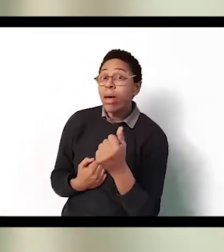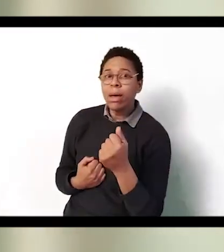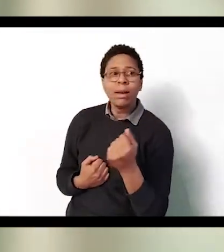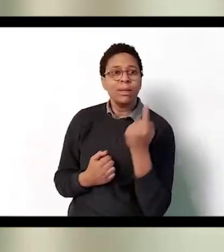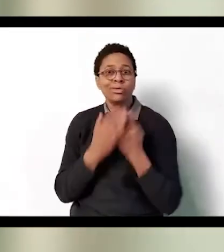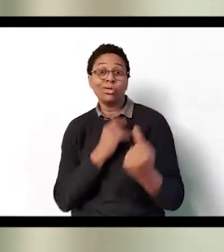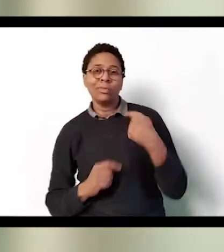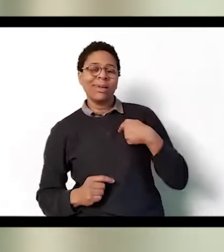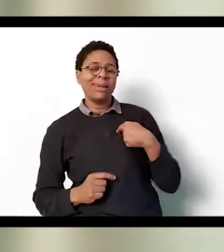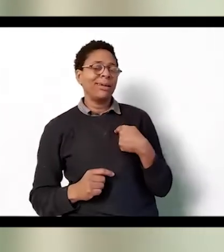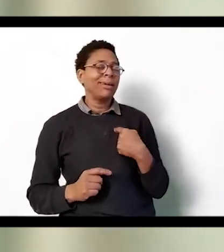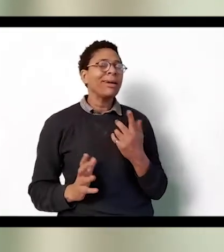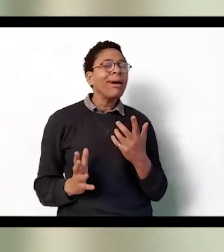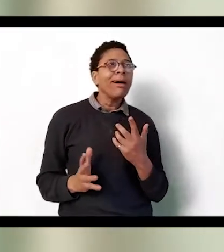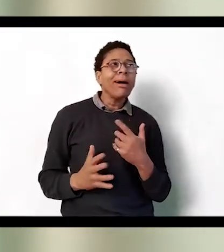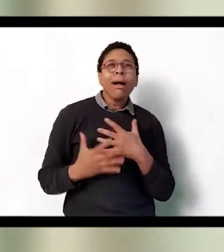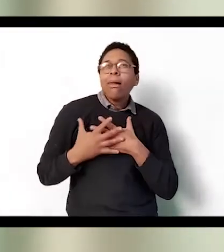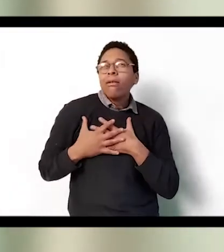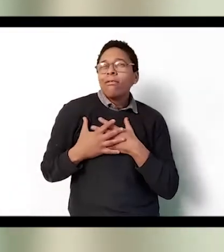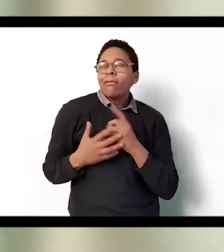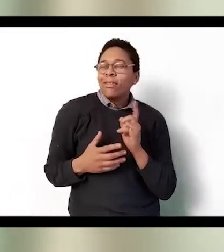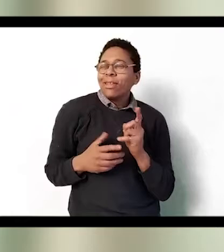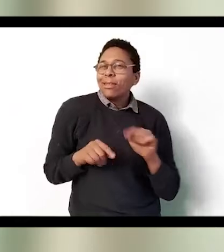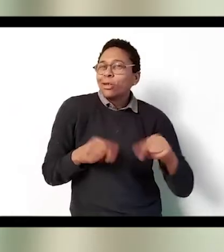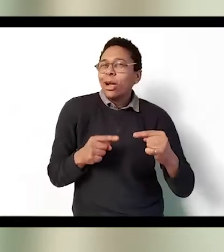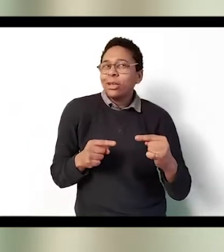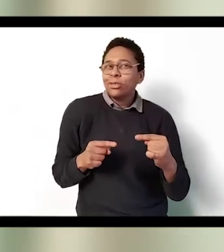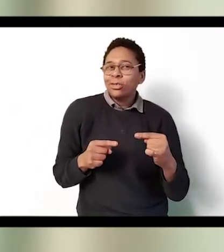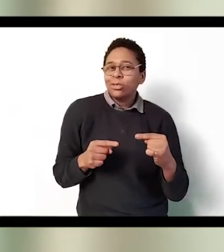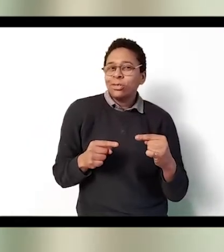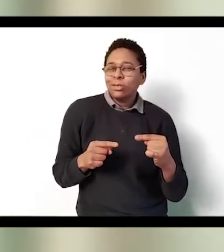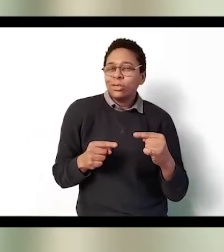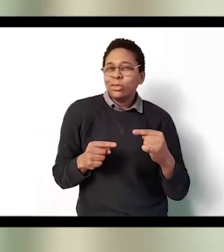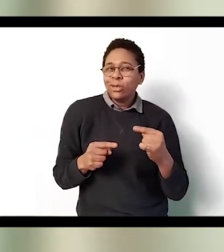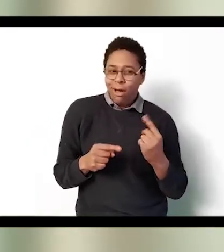But I love the challenge of us. Mostly understood.